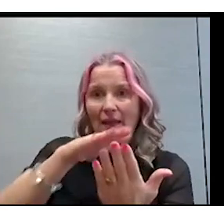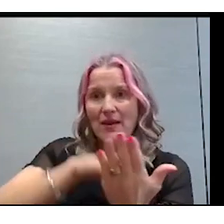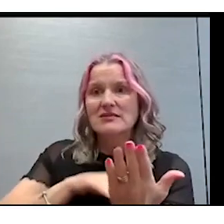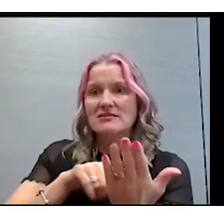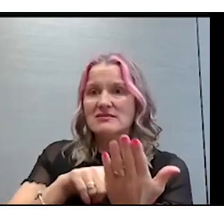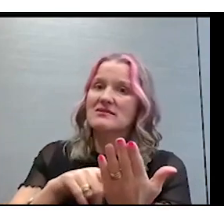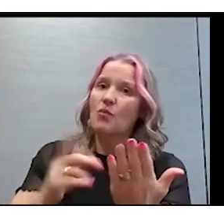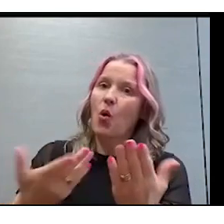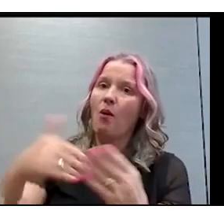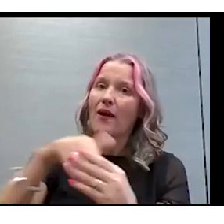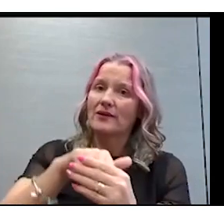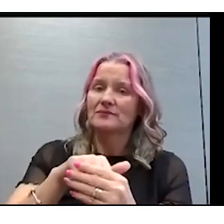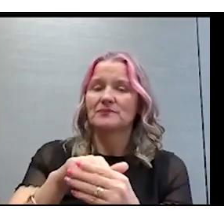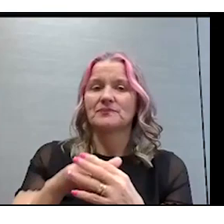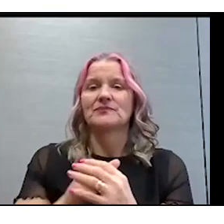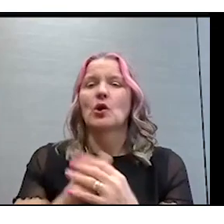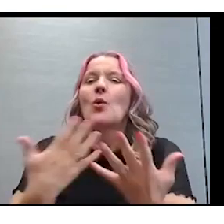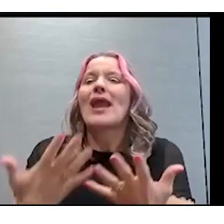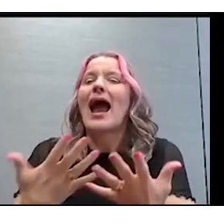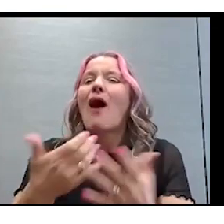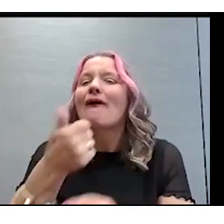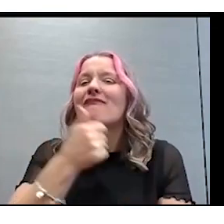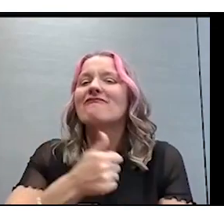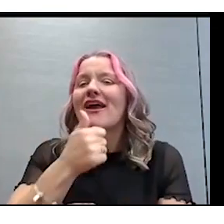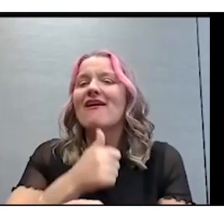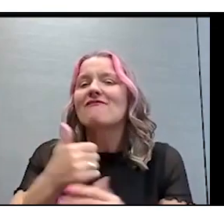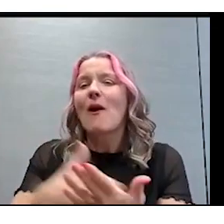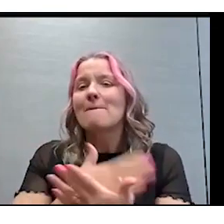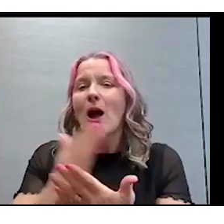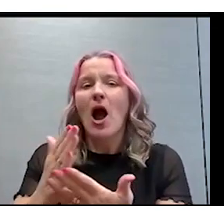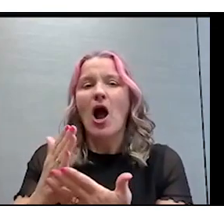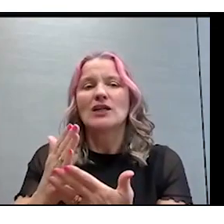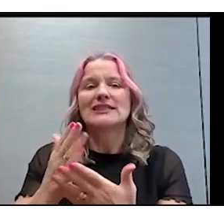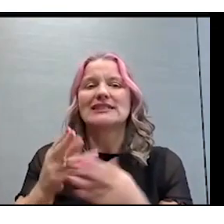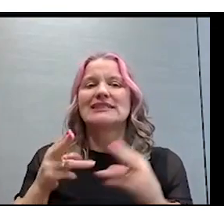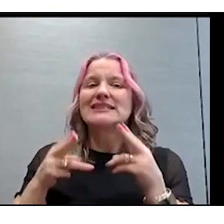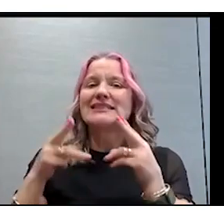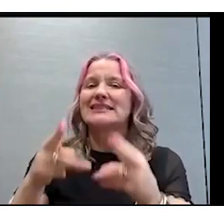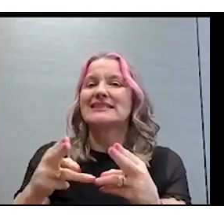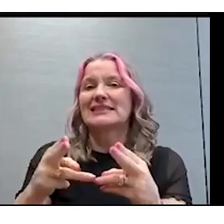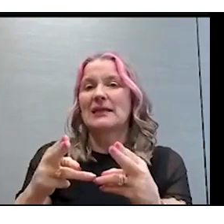But let's talk about my favourite part, which is definitely the system message and grounding.